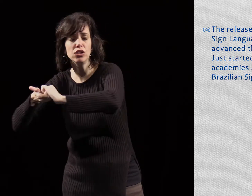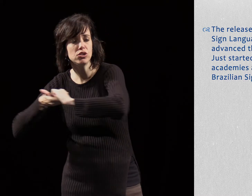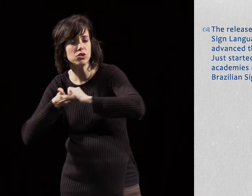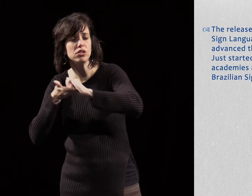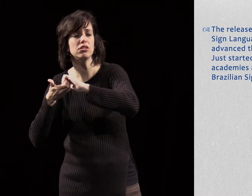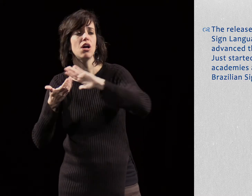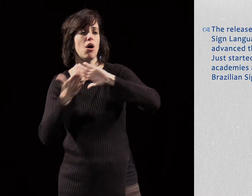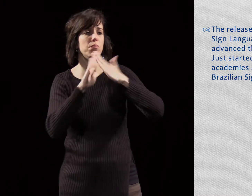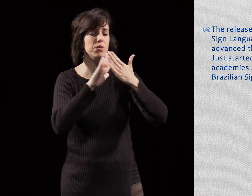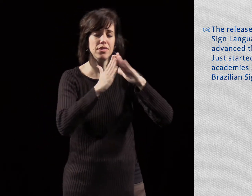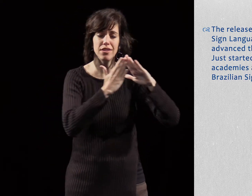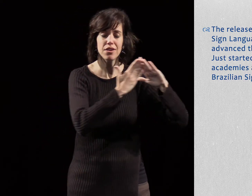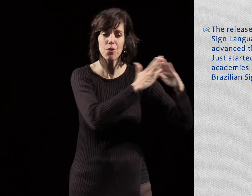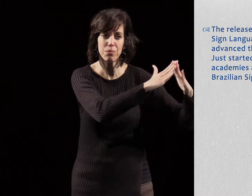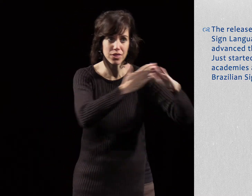the Deaf community...